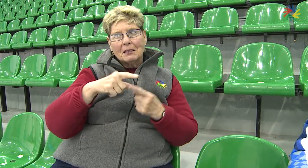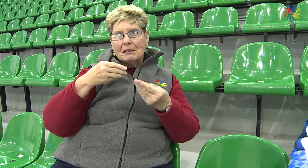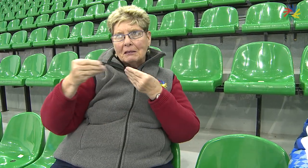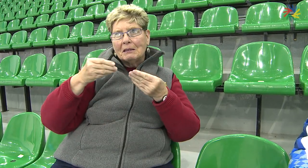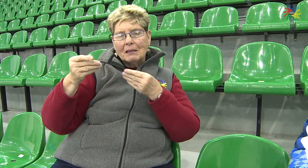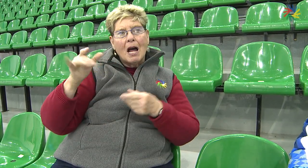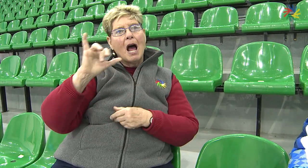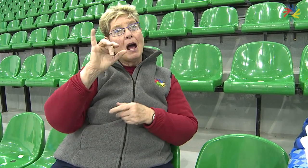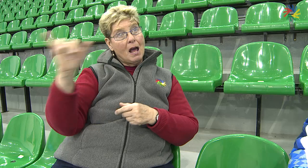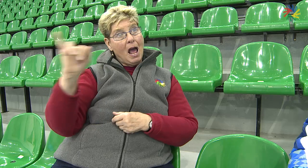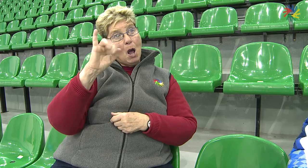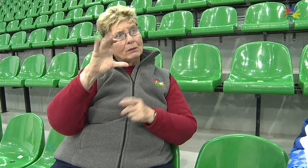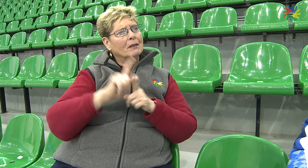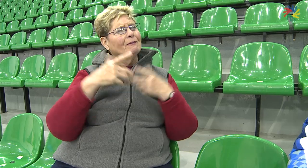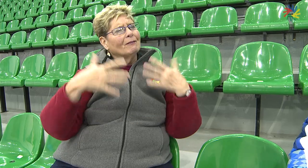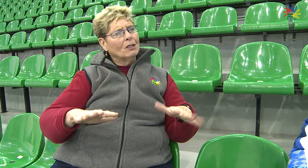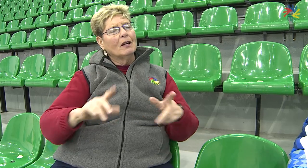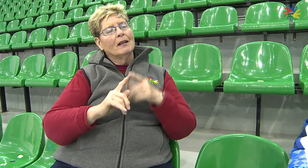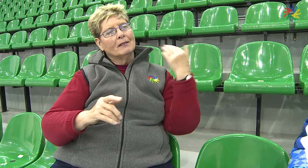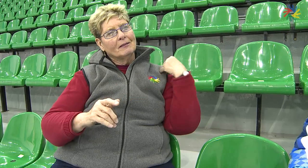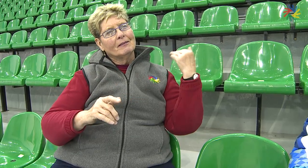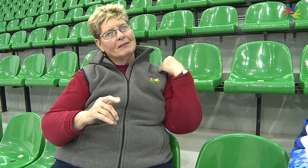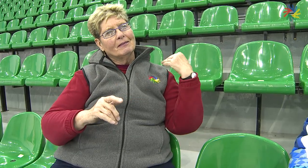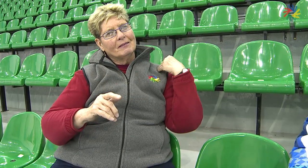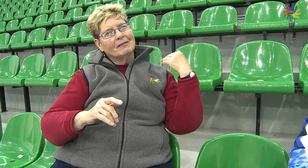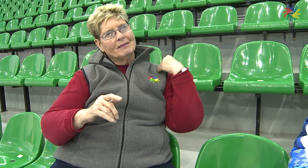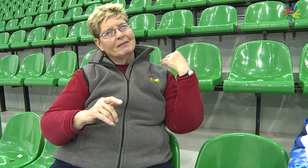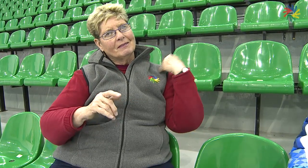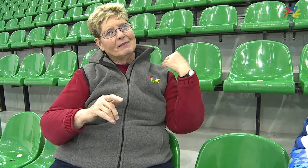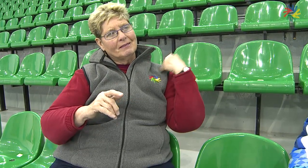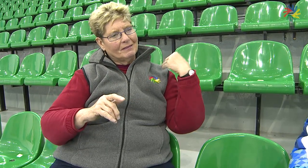through to them. Over the years, the ICSD has been persistent in getting the attention of the IOC.